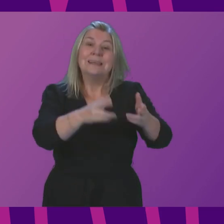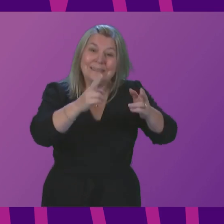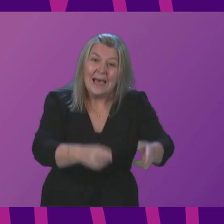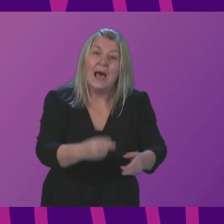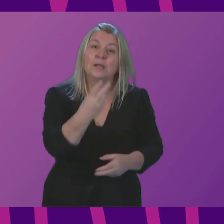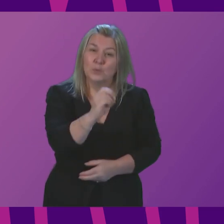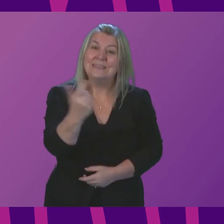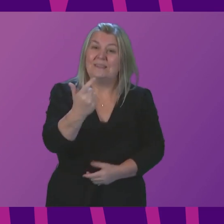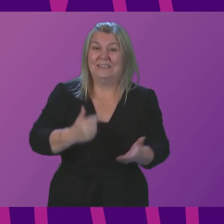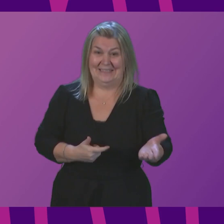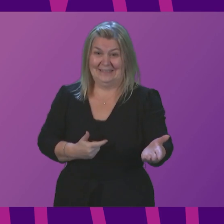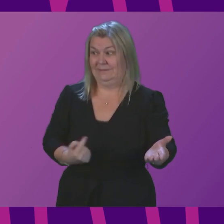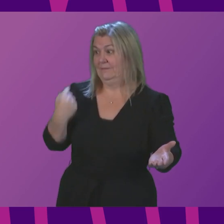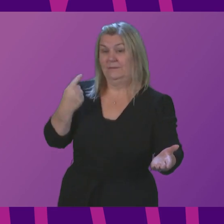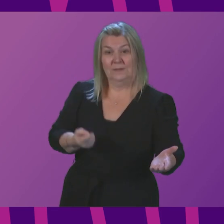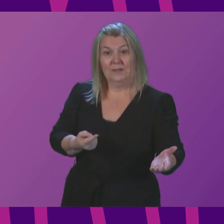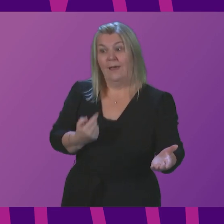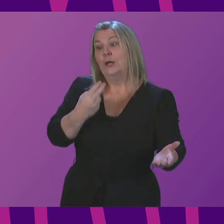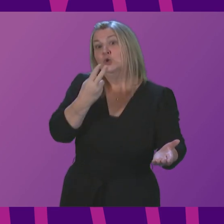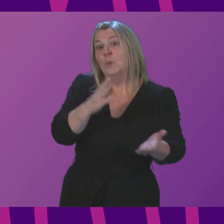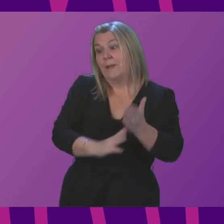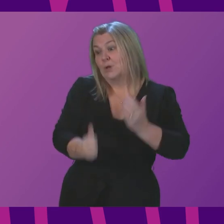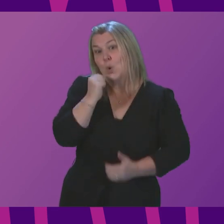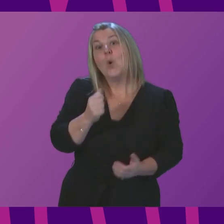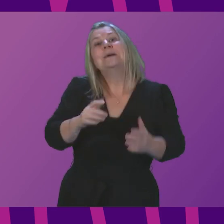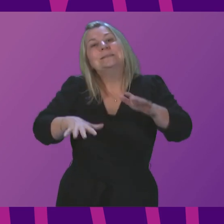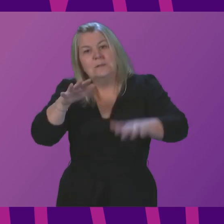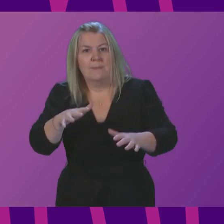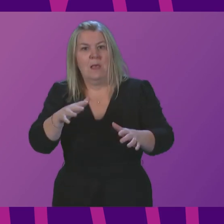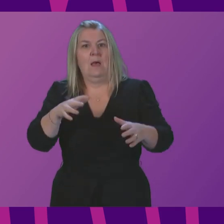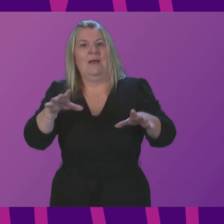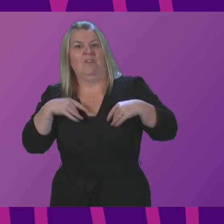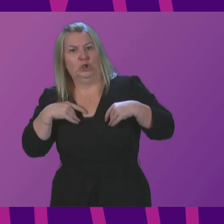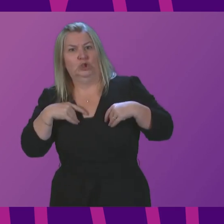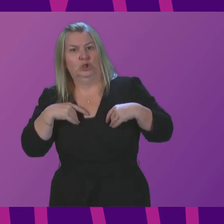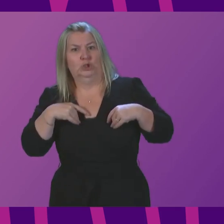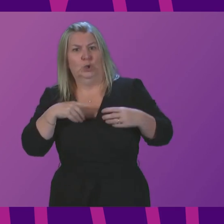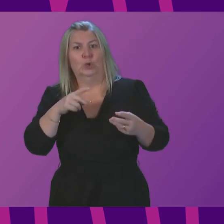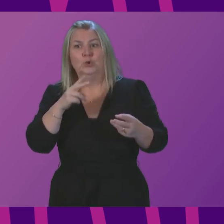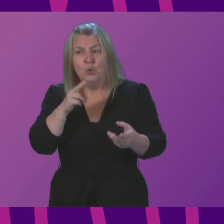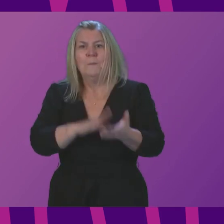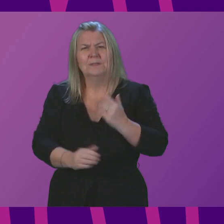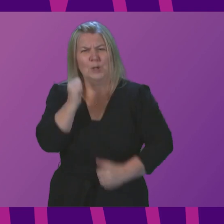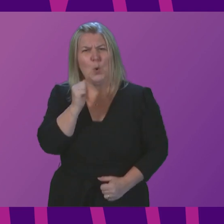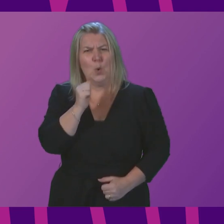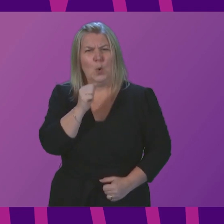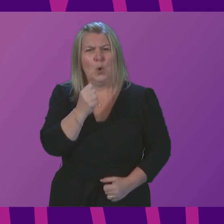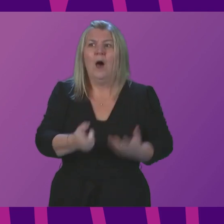was a similar infection in a child, who lost their life. Hiding behind process will not